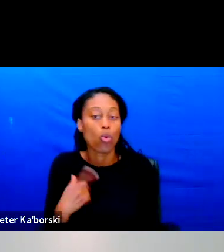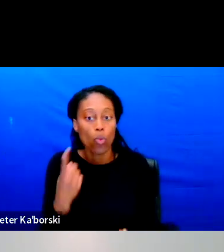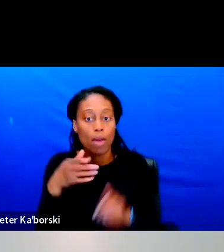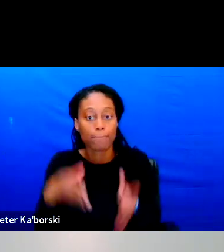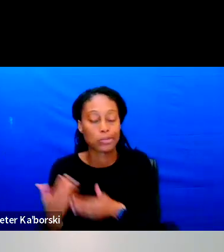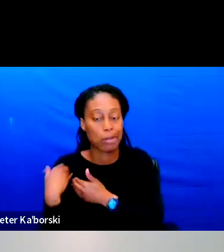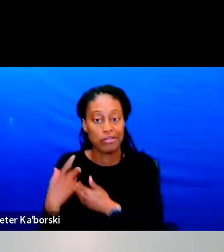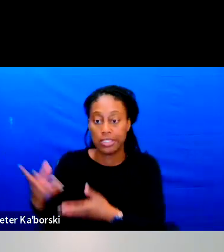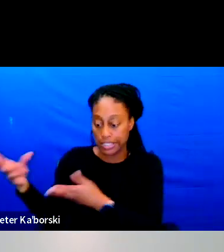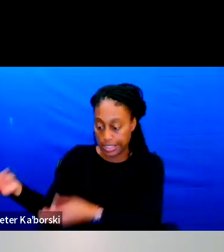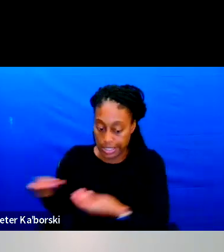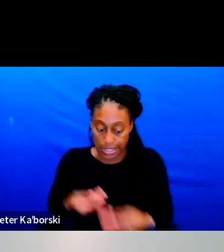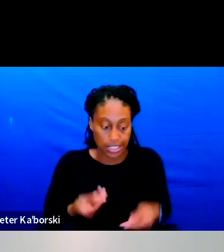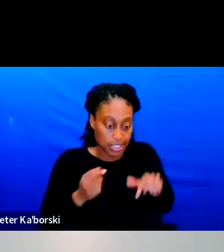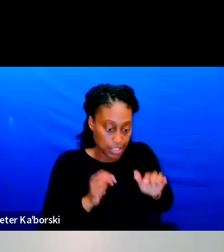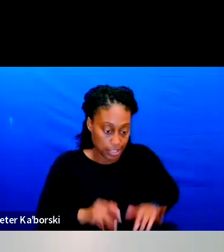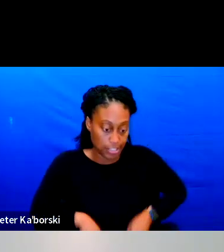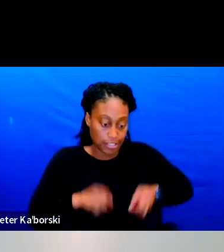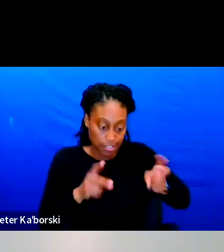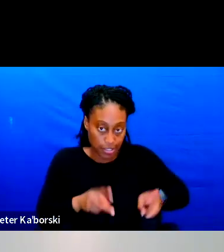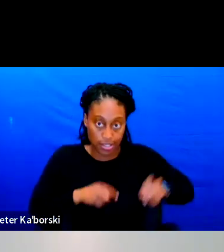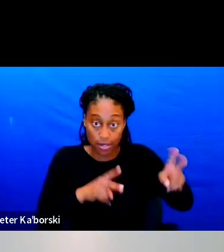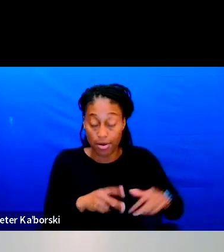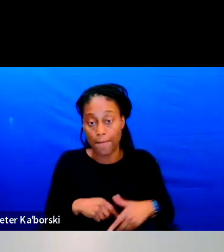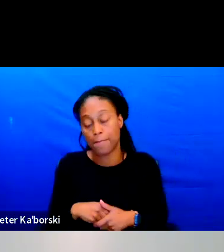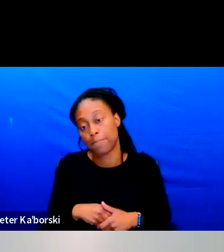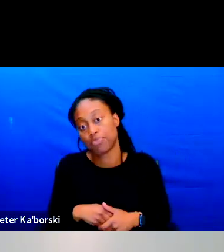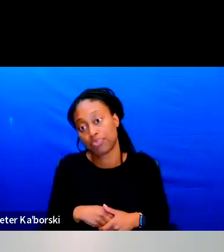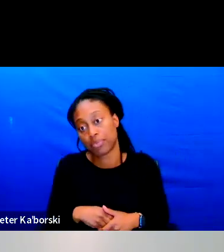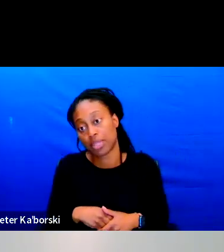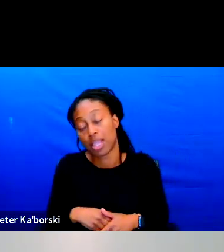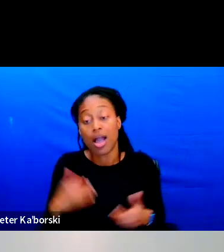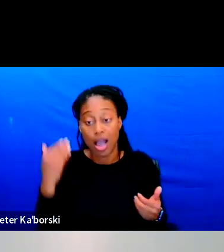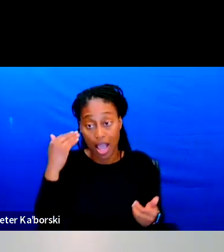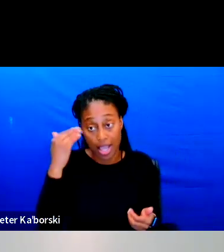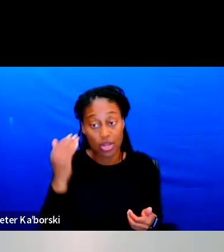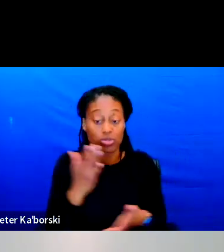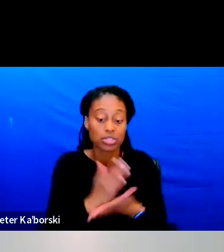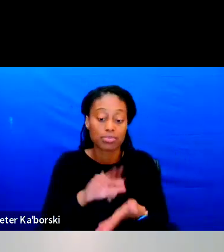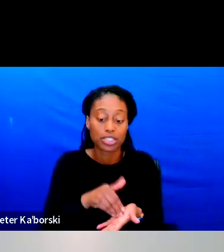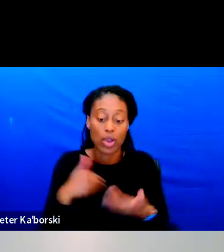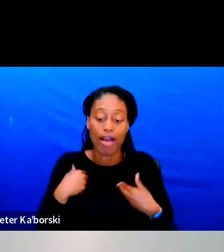Kyle Kleist: So, for instance, I know a couple centers that actually have Kyle Kleist: an in R form Kyle Kleist: that they just fill out.